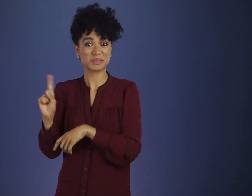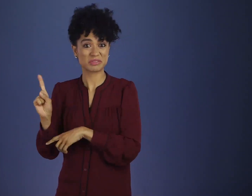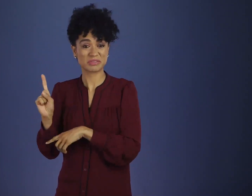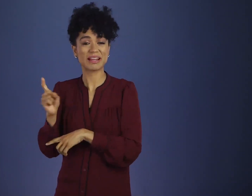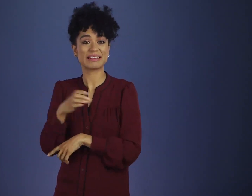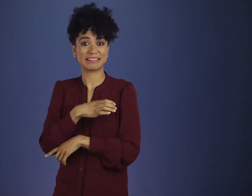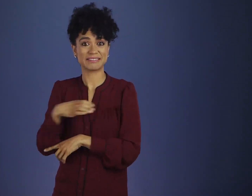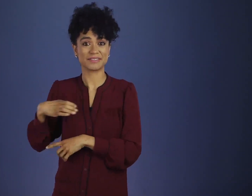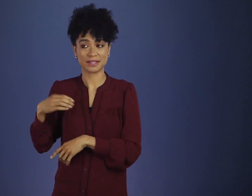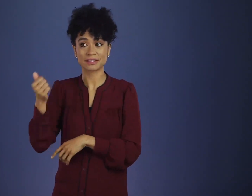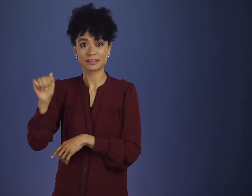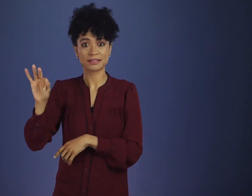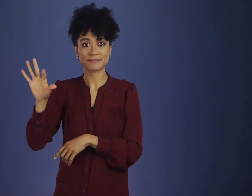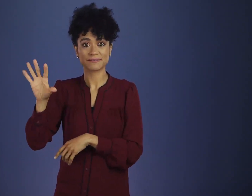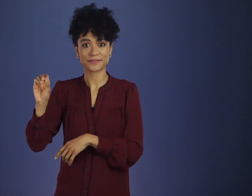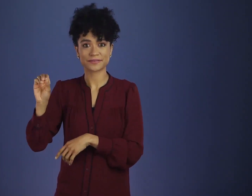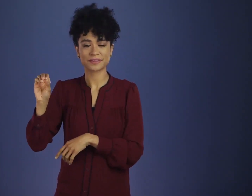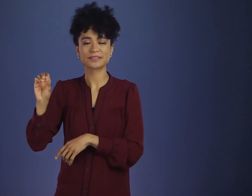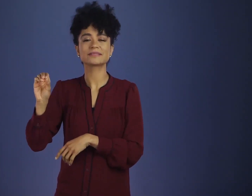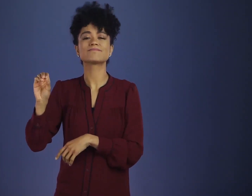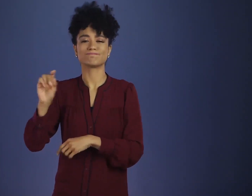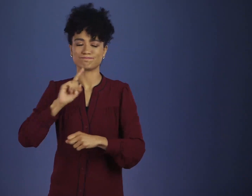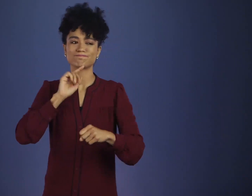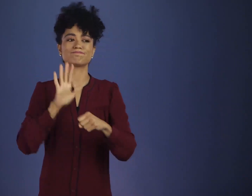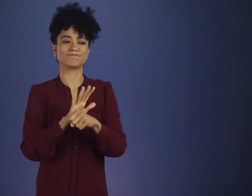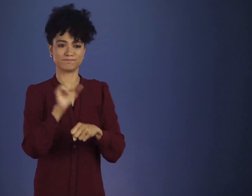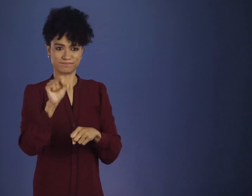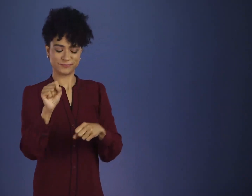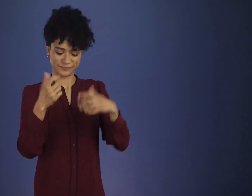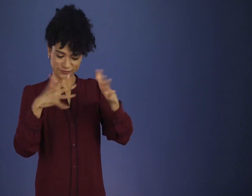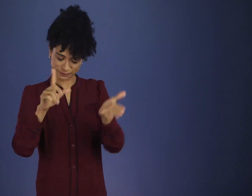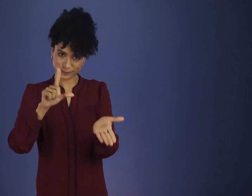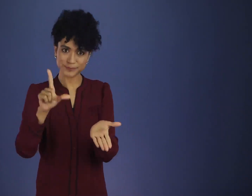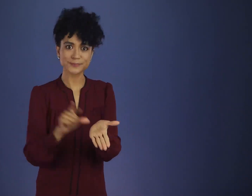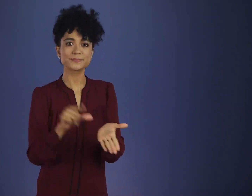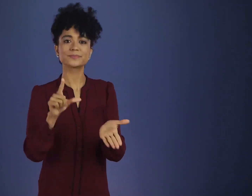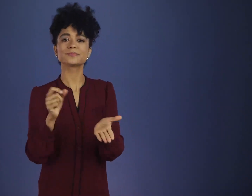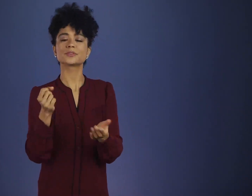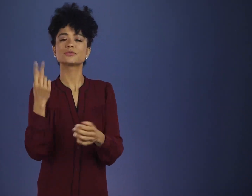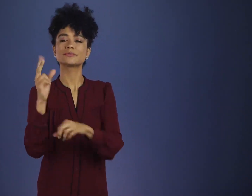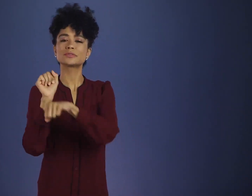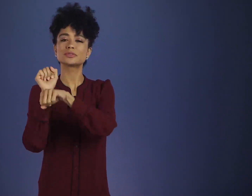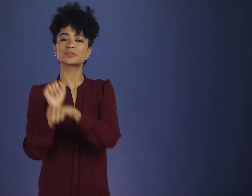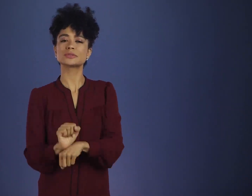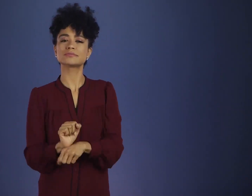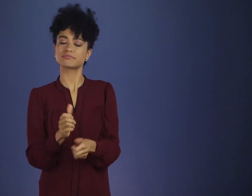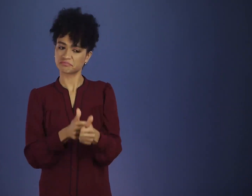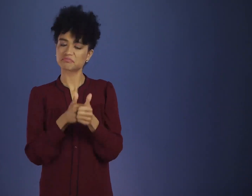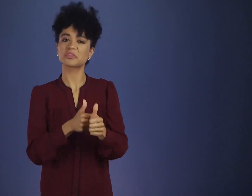and later confirmed at A.A.'s First International Convention, held at Cleveland in 1950.